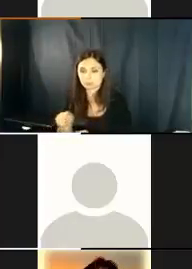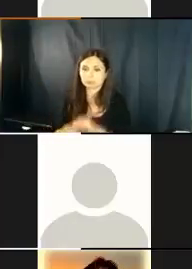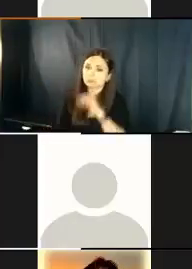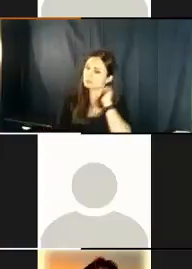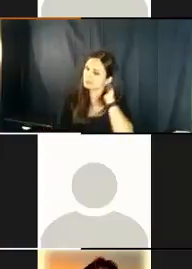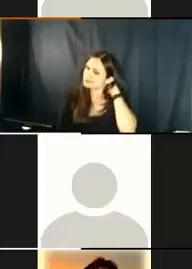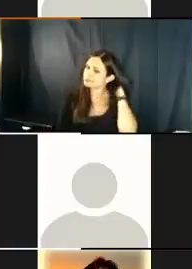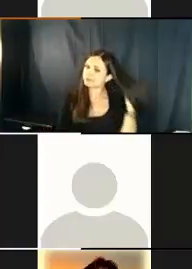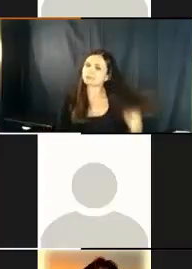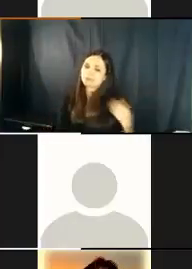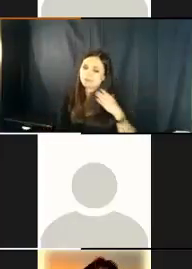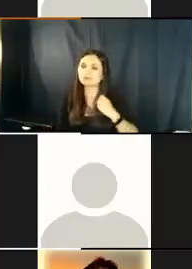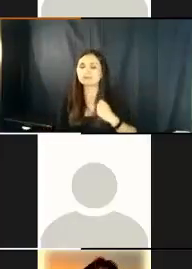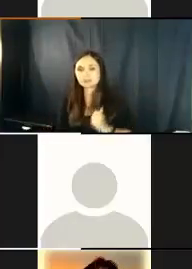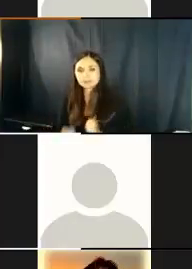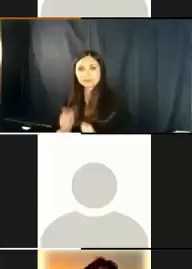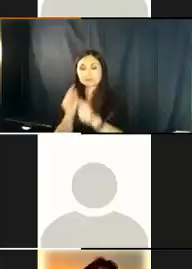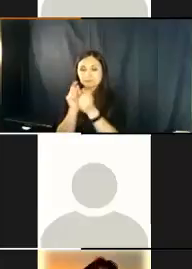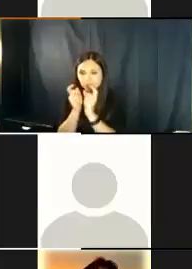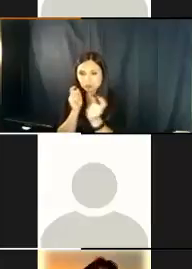Changing how we think about things.